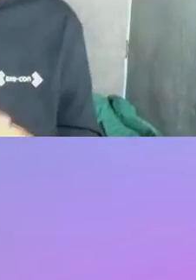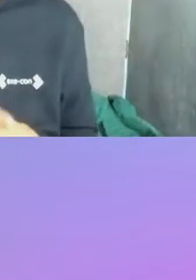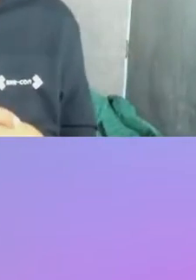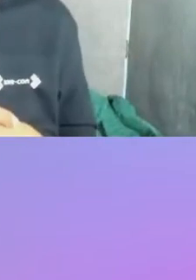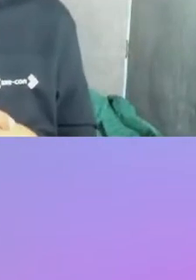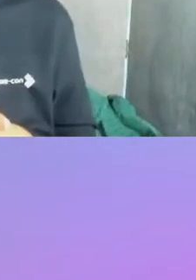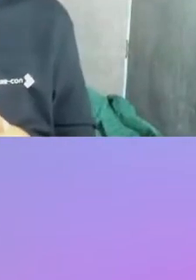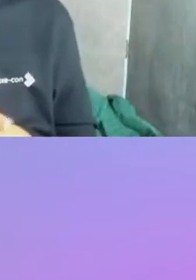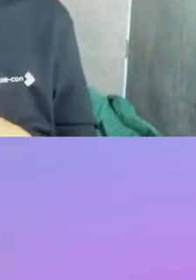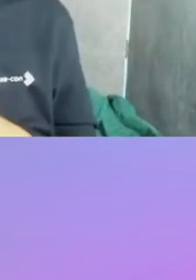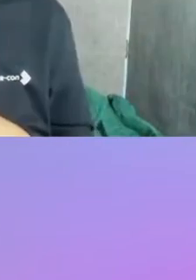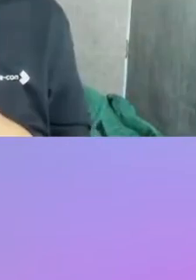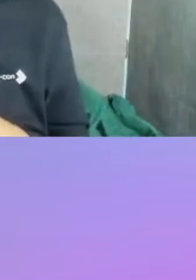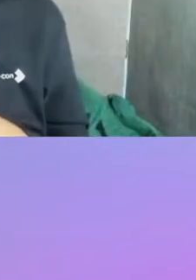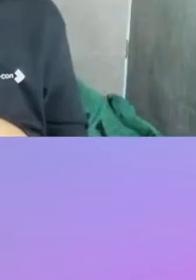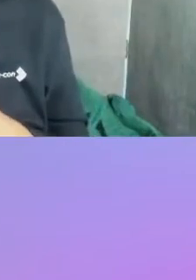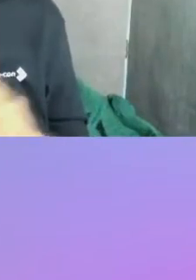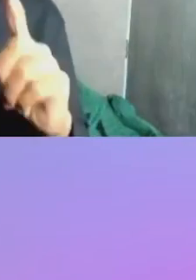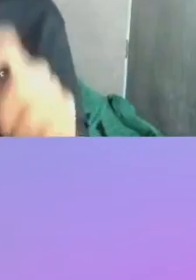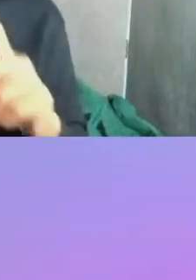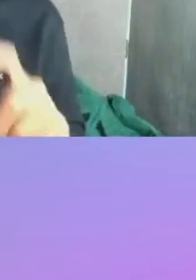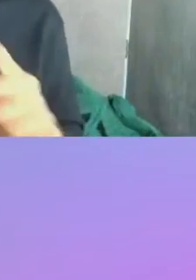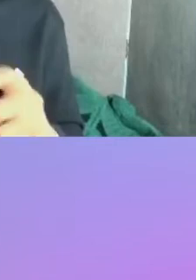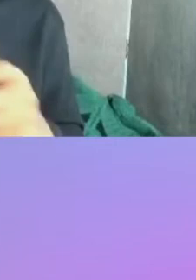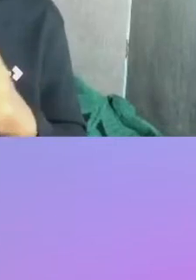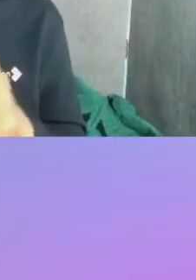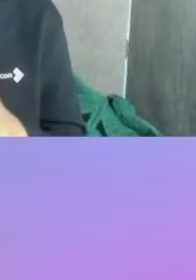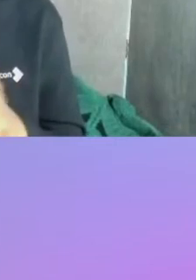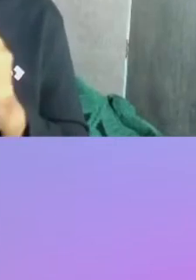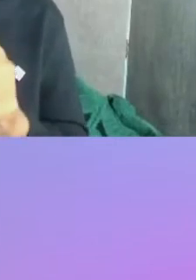safe space with your conversation. And a lot